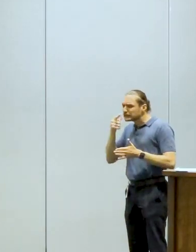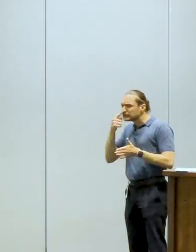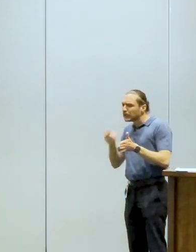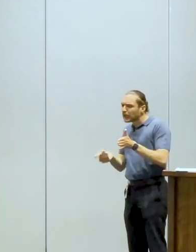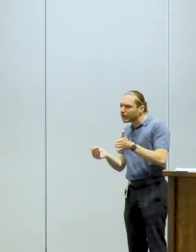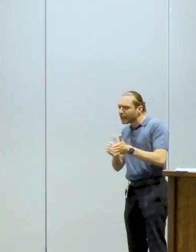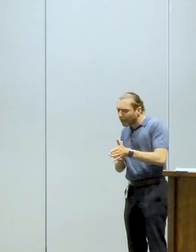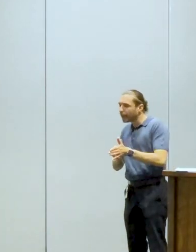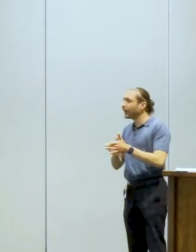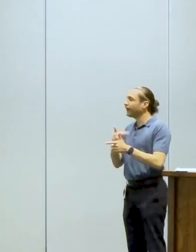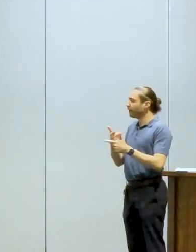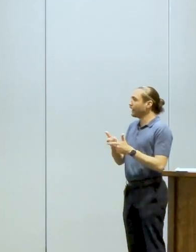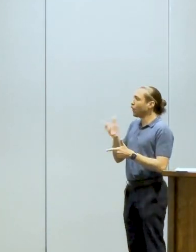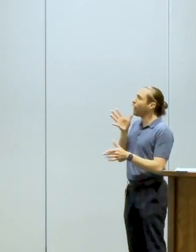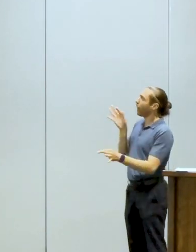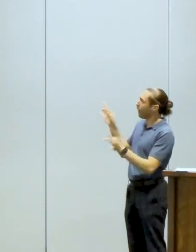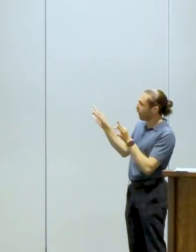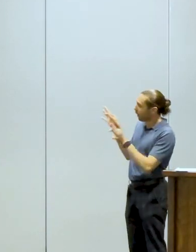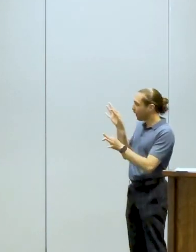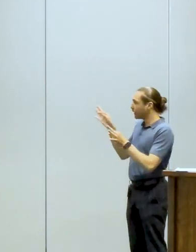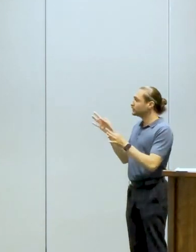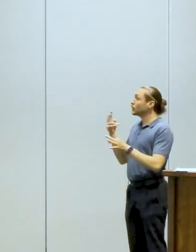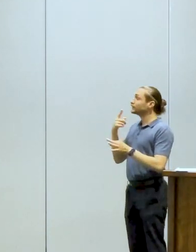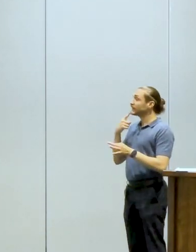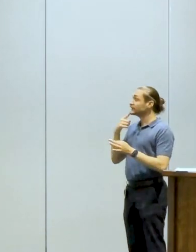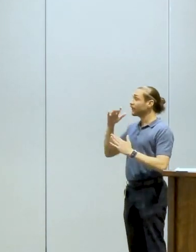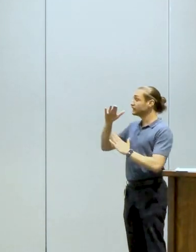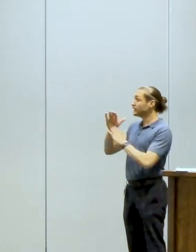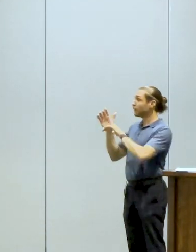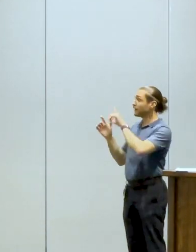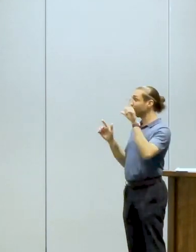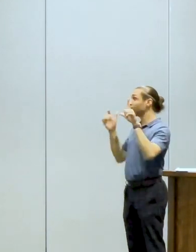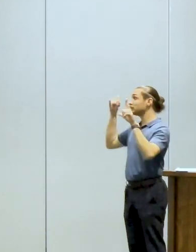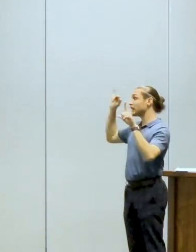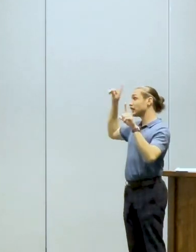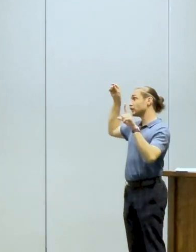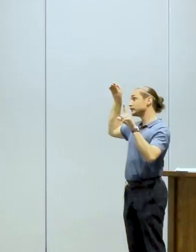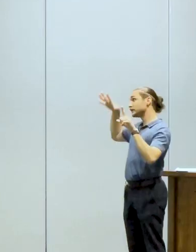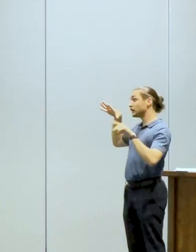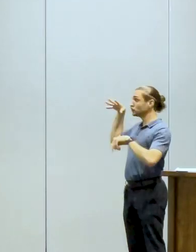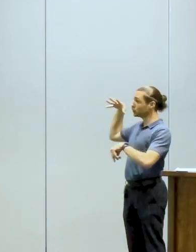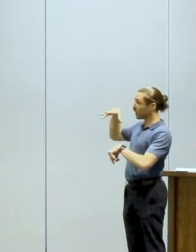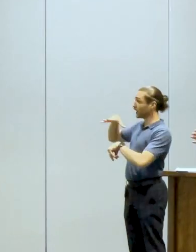here described. So it says at the top left, there's a yellow sun shining down on the plan, an orange arrow points from the sun